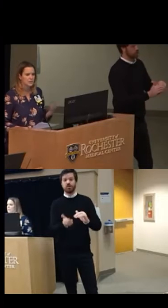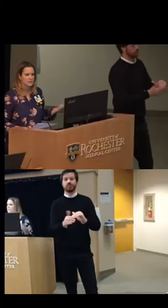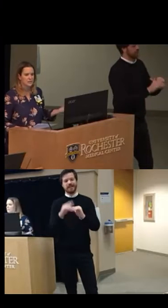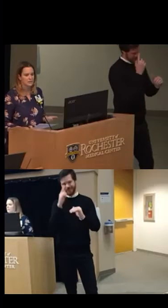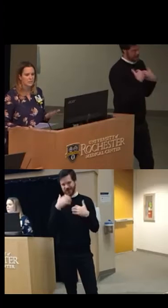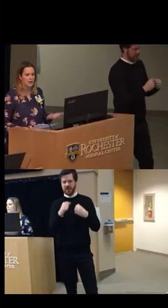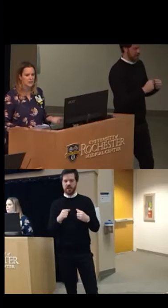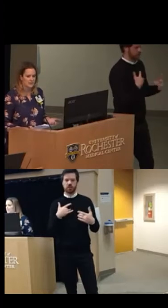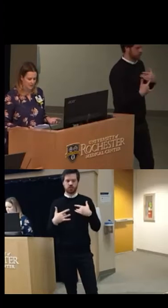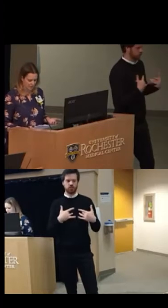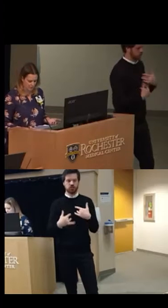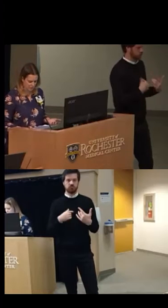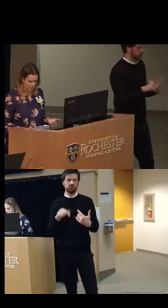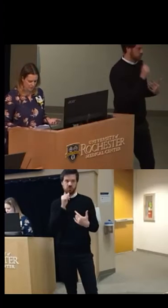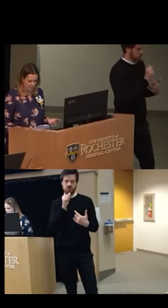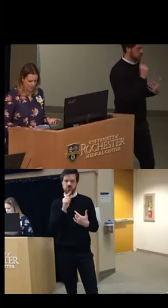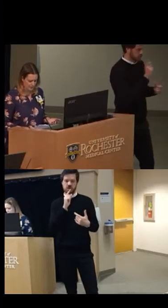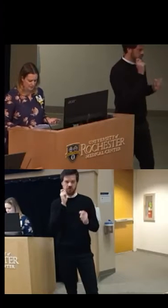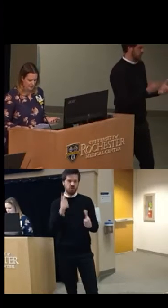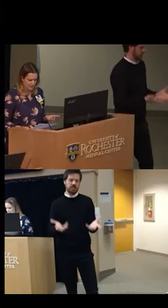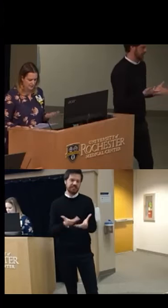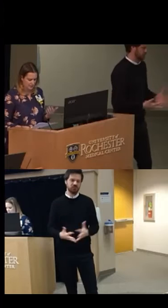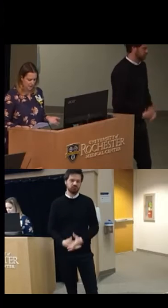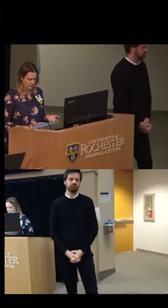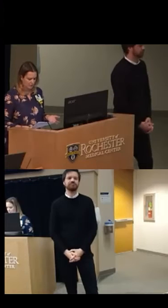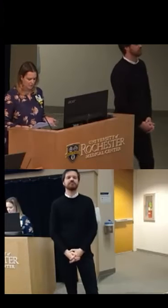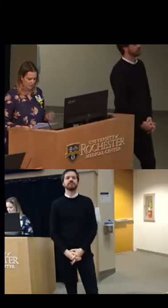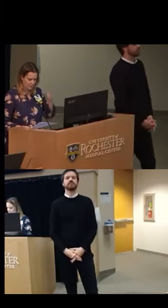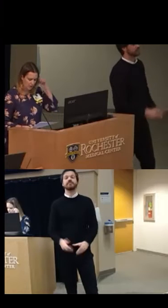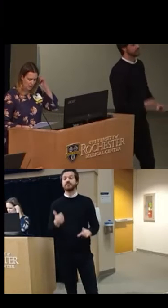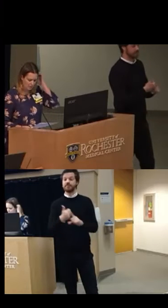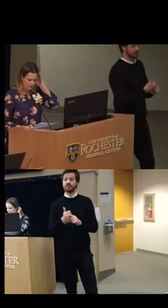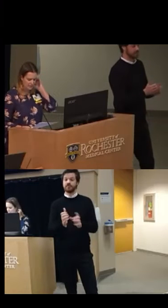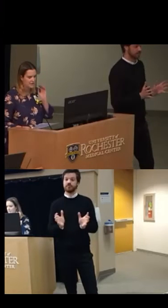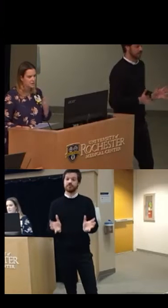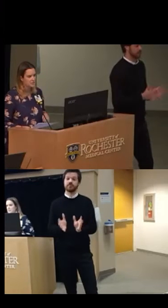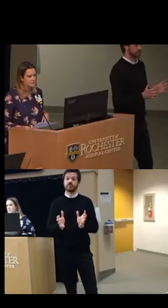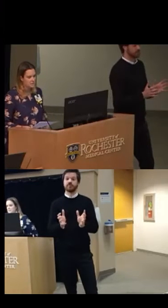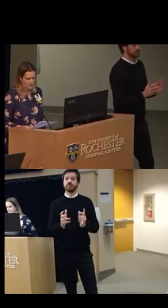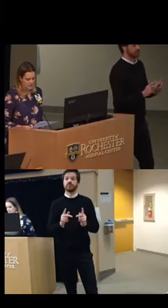which doesn't surprise anybody in this room this has compelled employers to prioritize initiatives